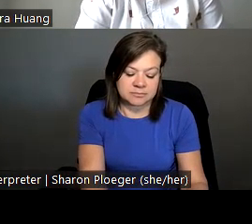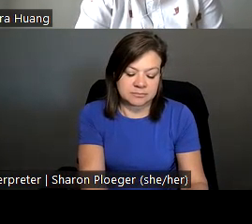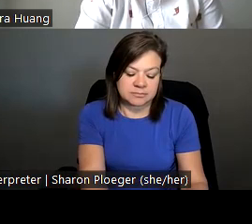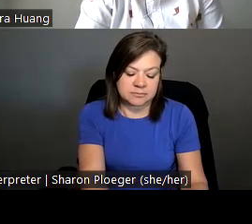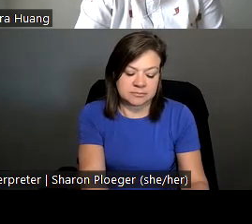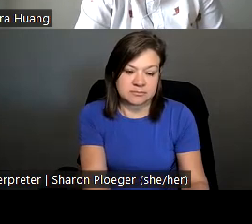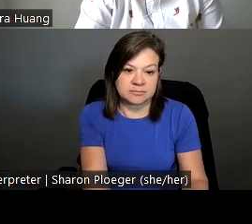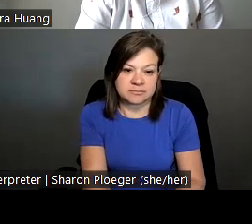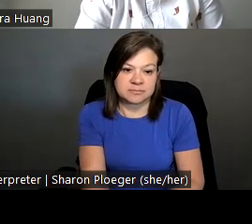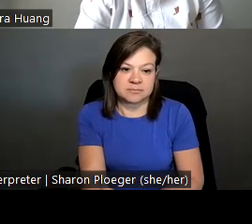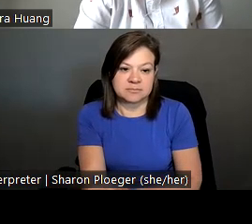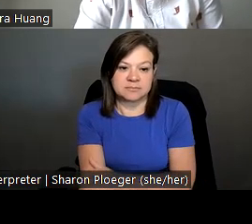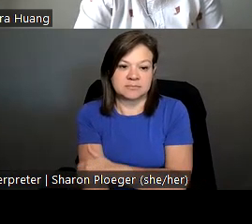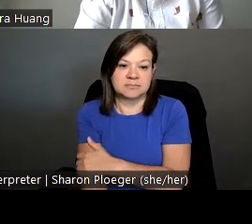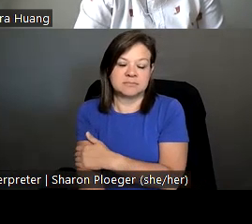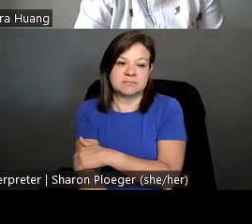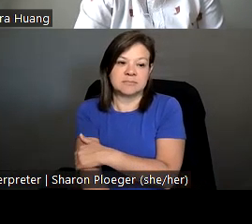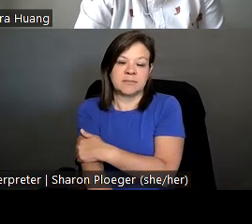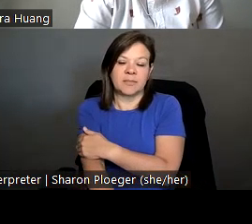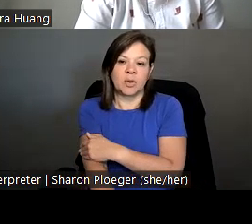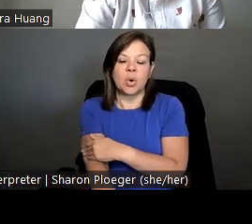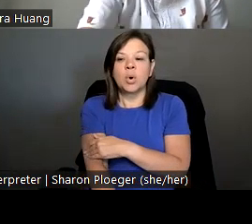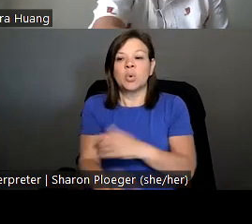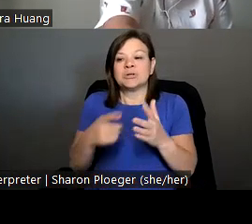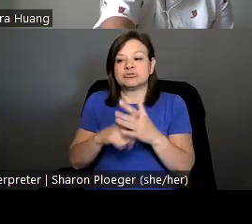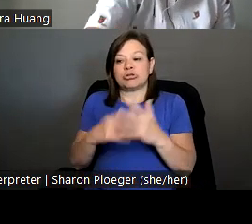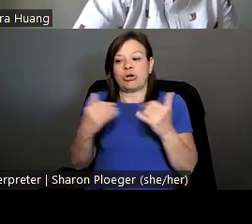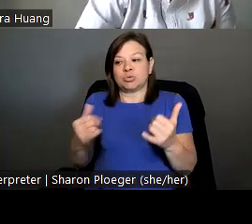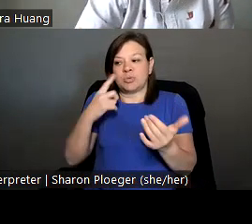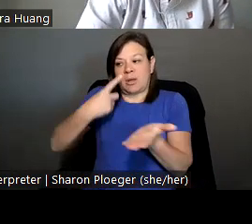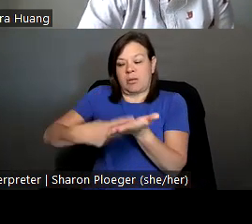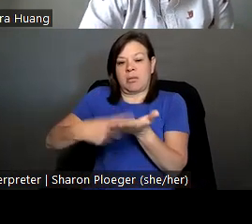get started today by talking about accessible PowerPoints.